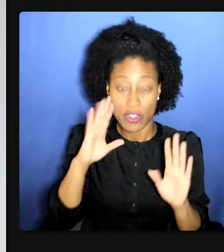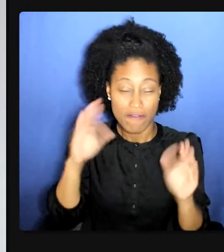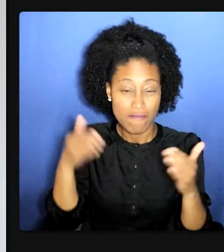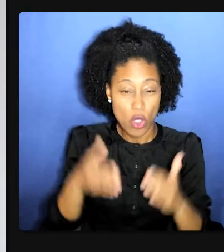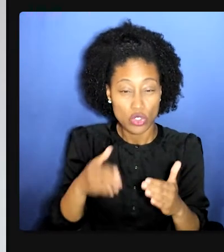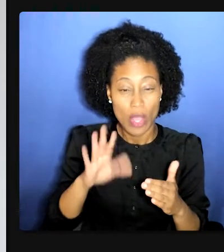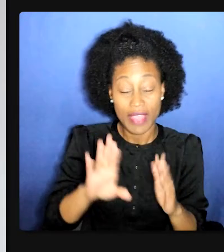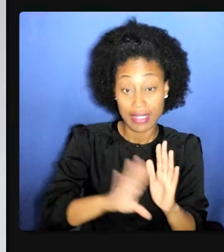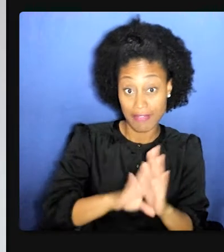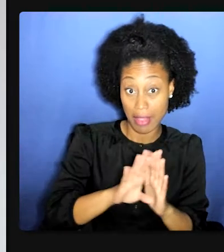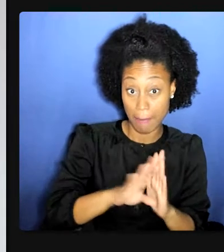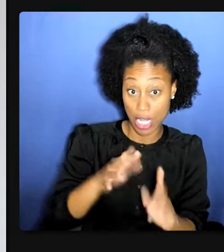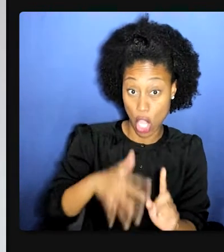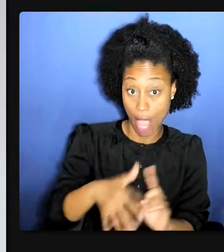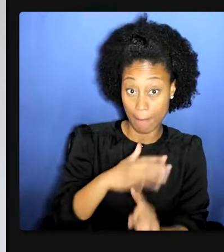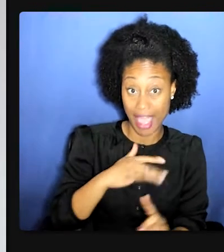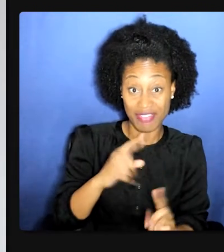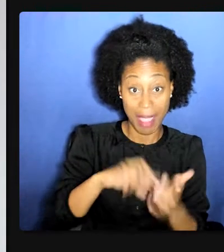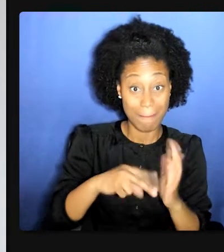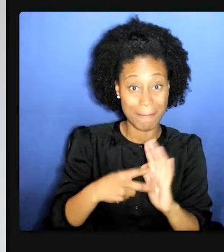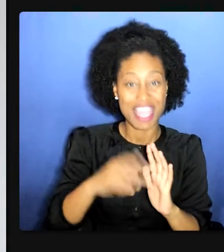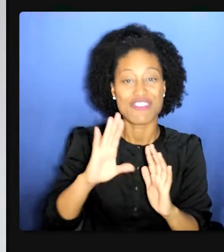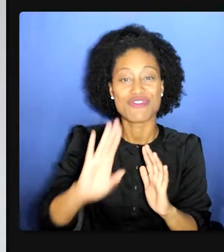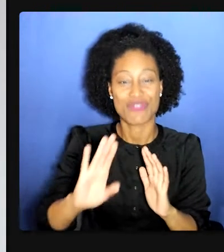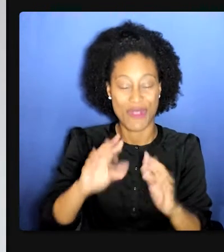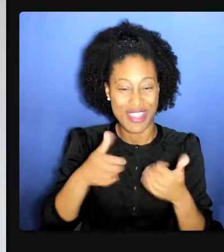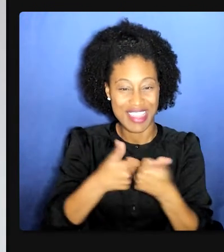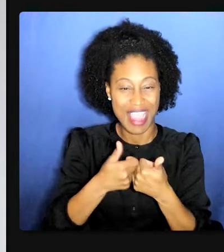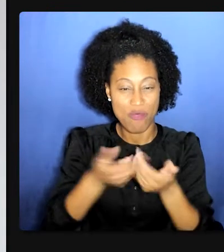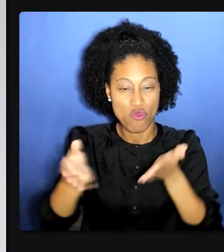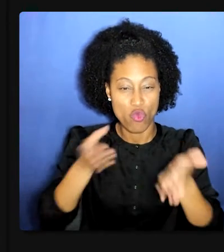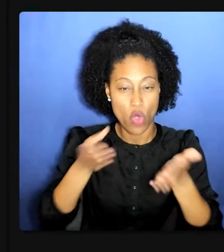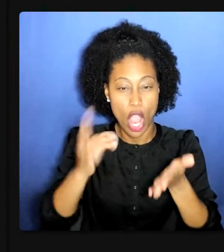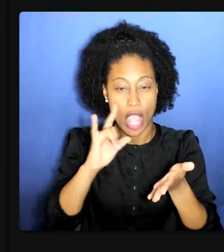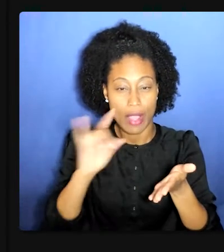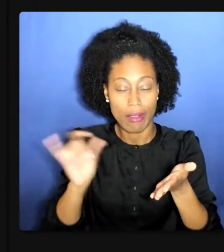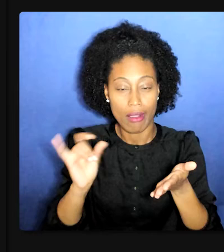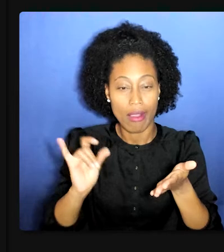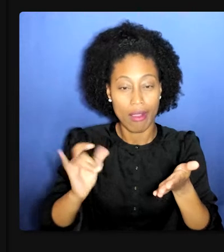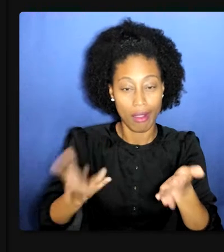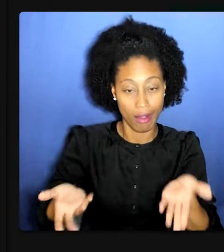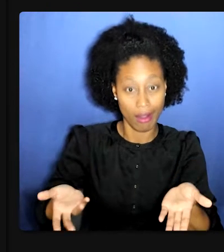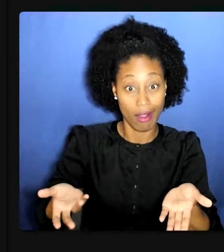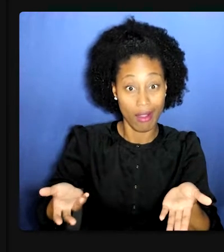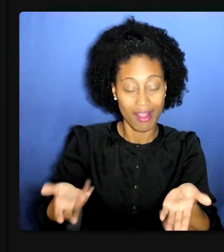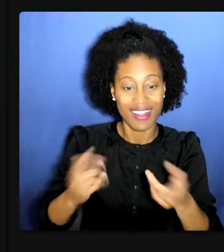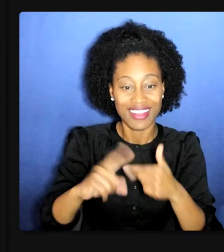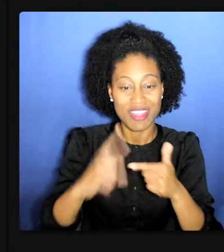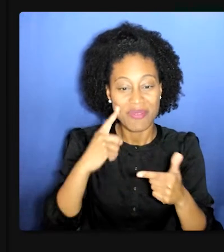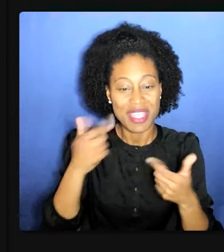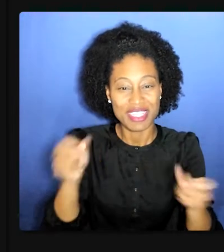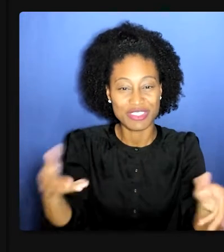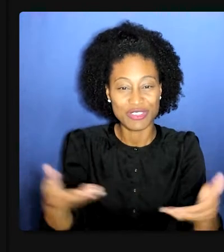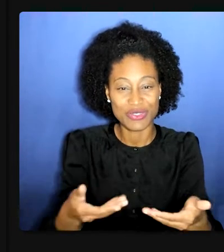it involves running your game as a service. [Shikha] Let me introduce you to the LiveOps set of services